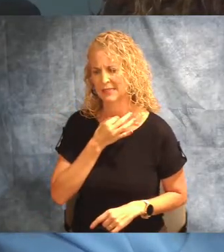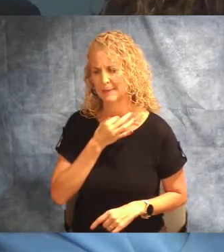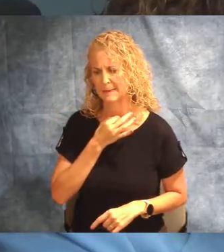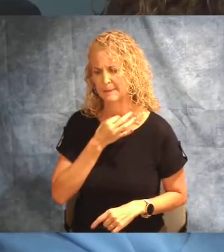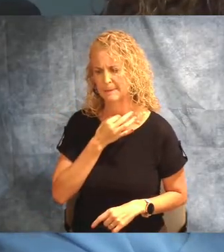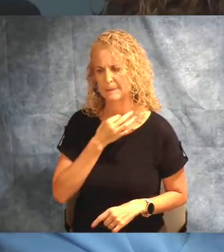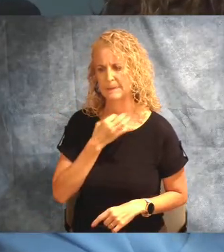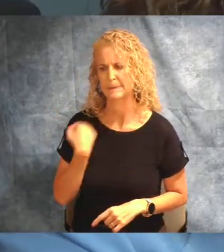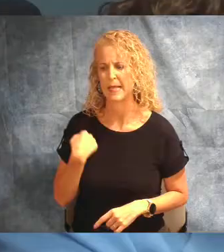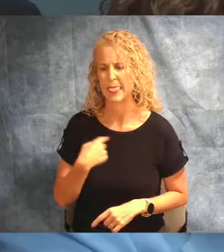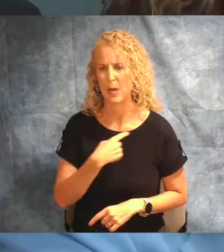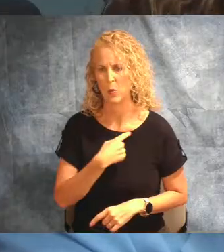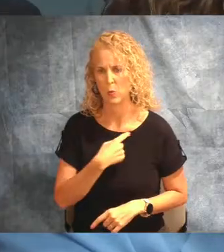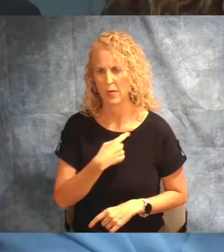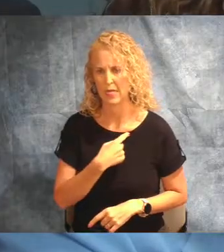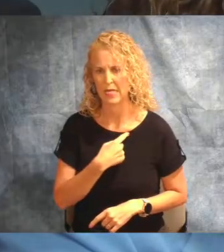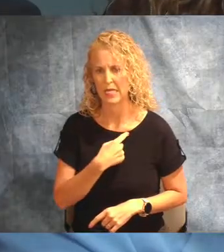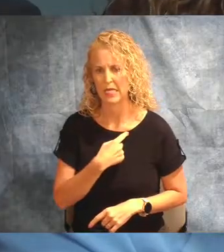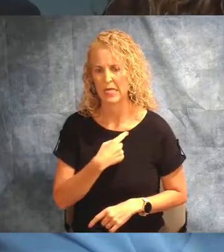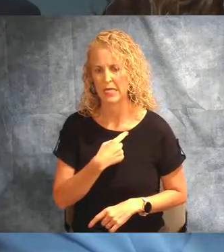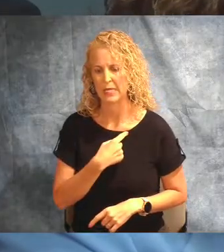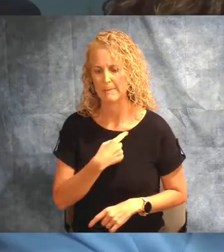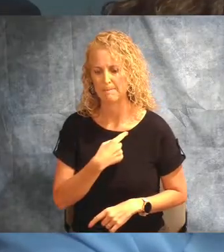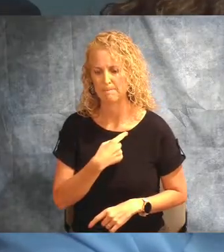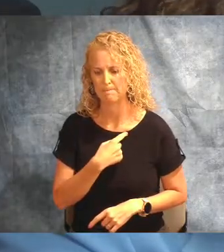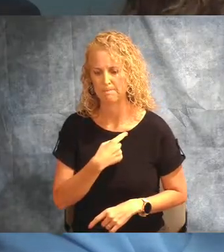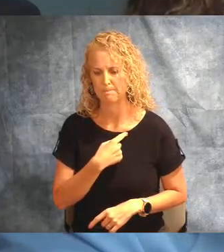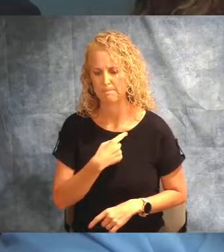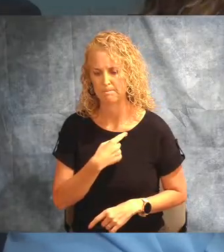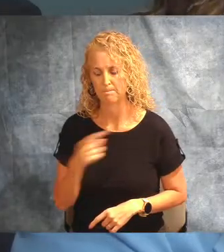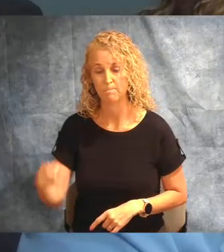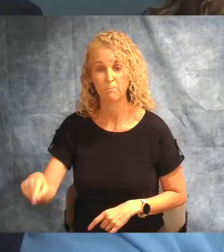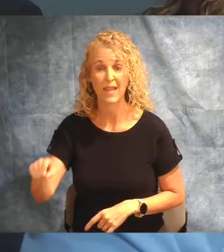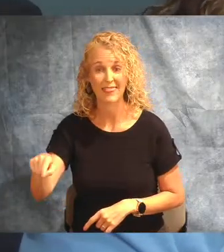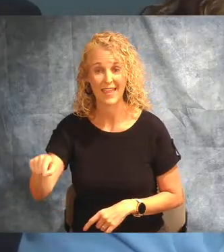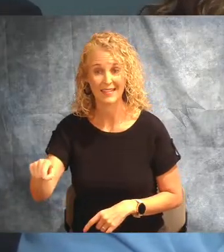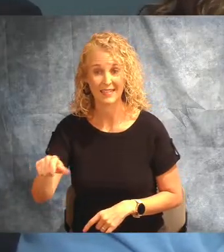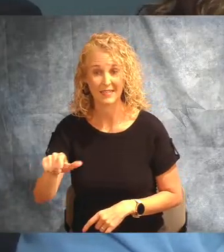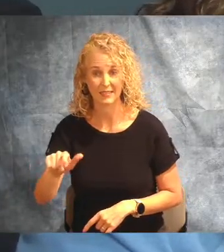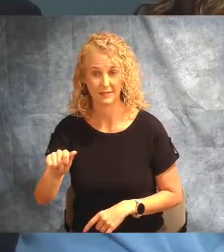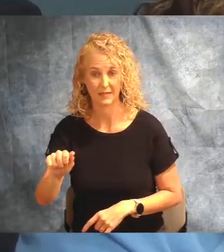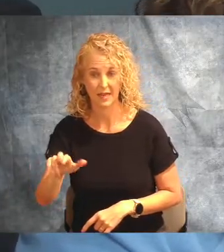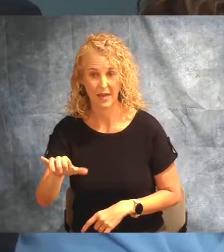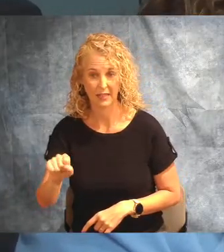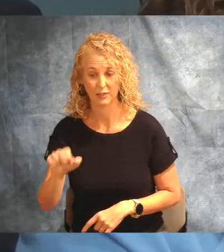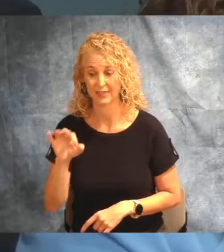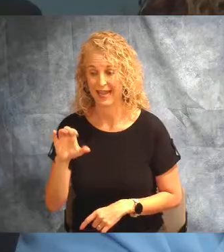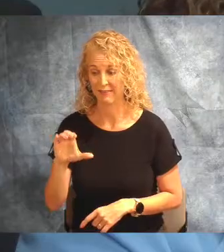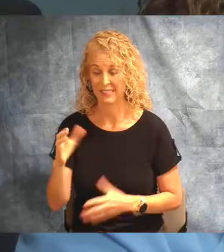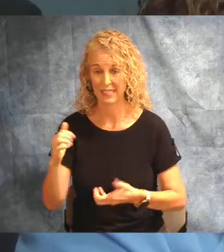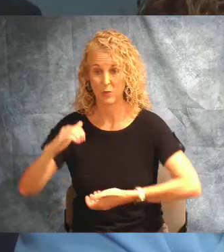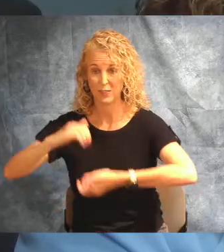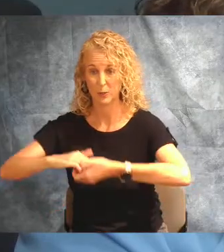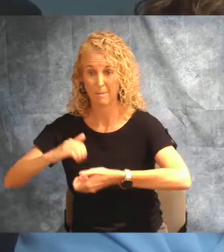not doing things in silos, but that we're because they need some acres. FC wants to partner and